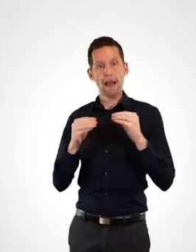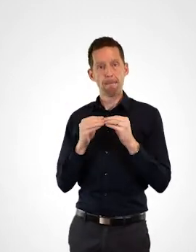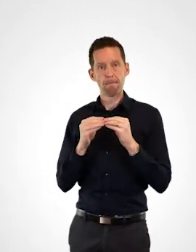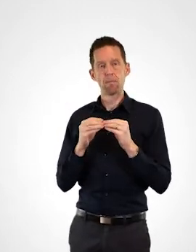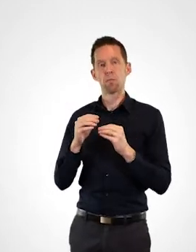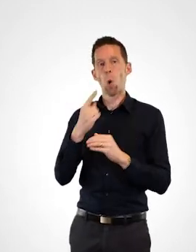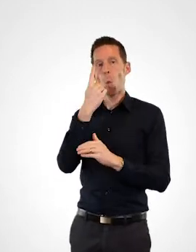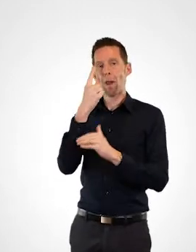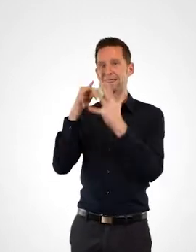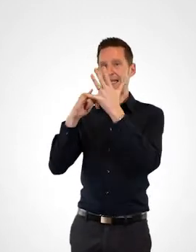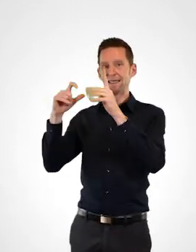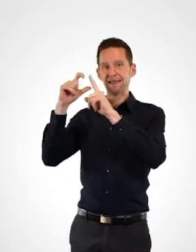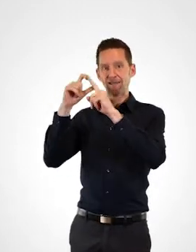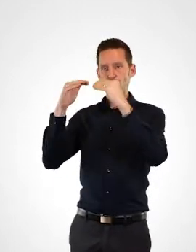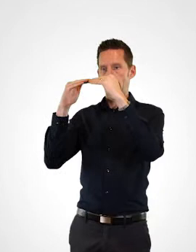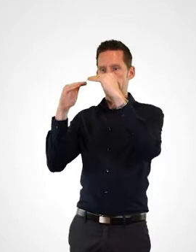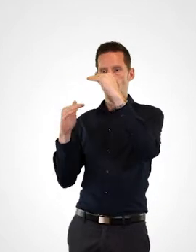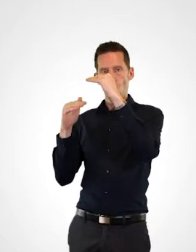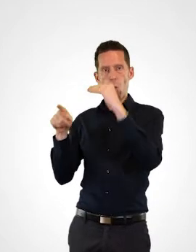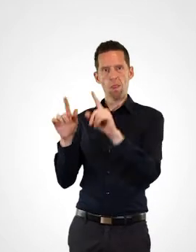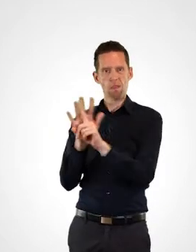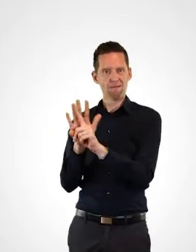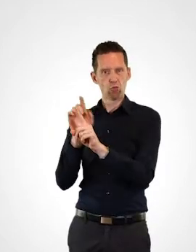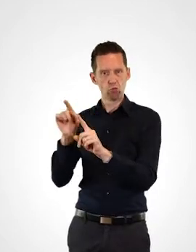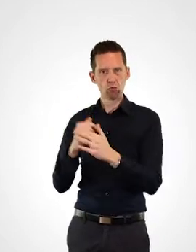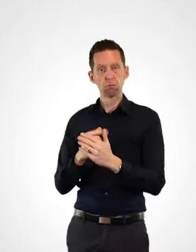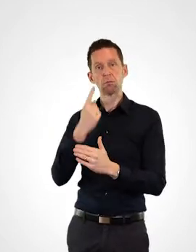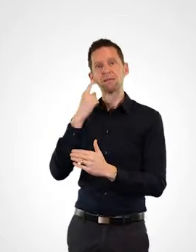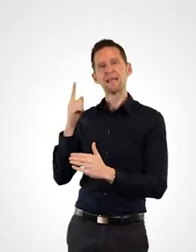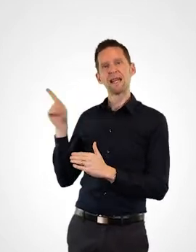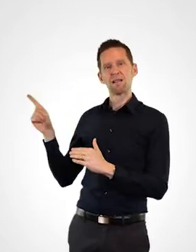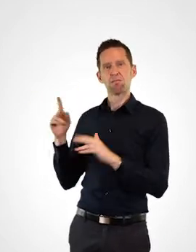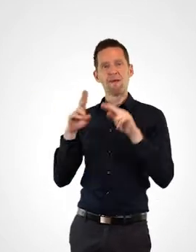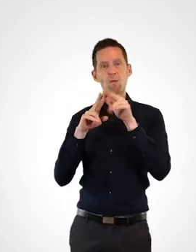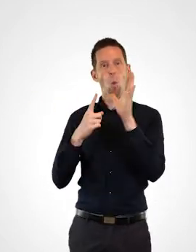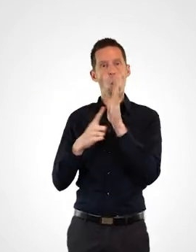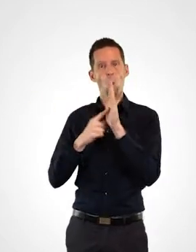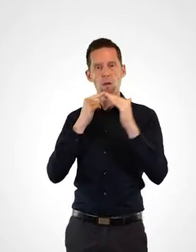at least one standard deviation below the mean. You can see in the fall it's a little lower,